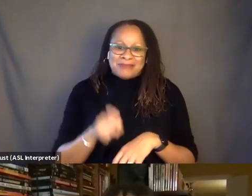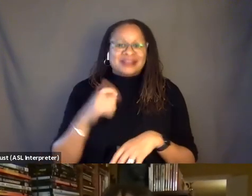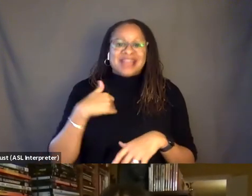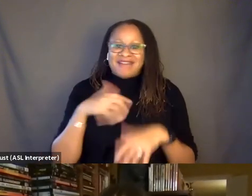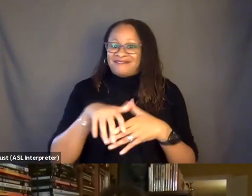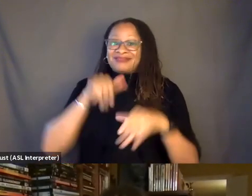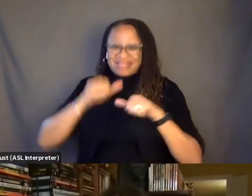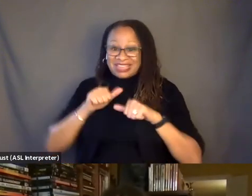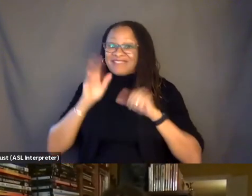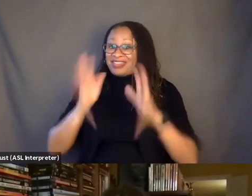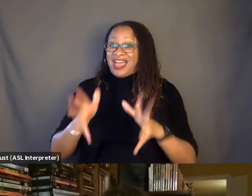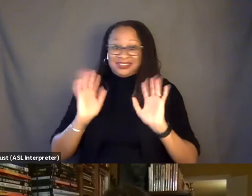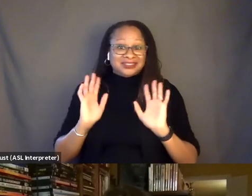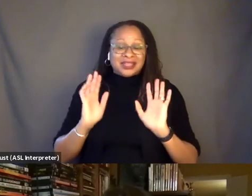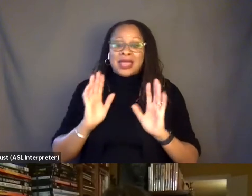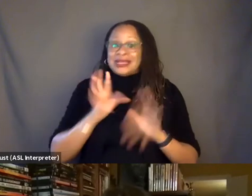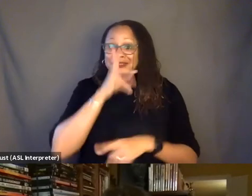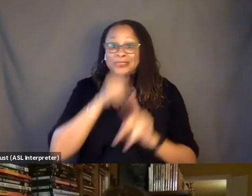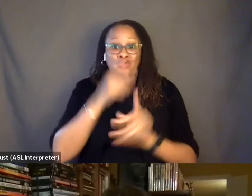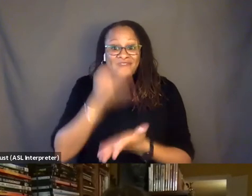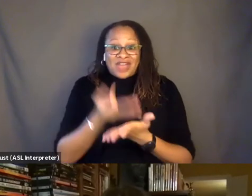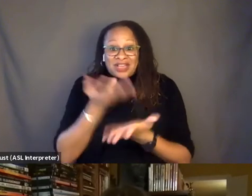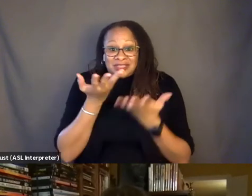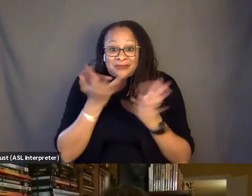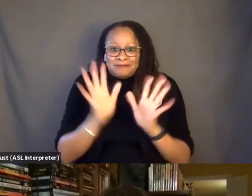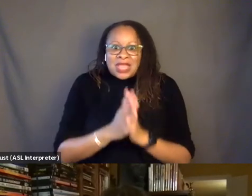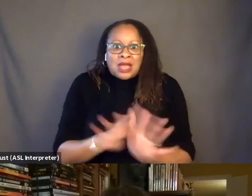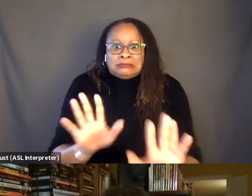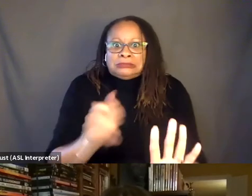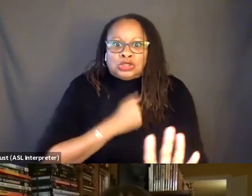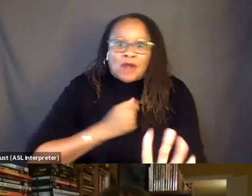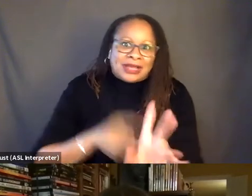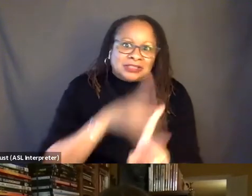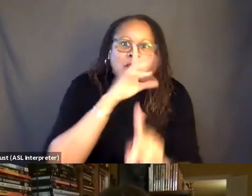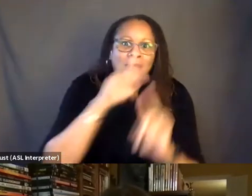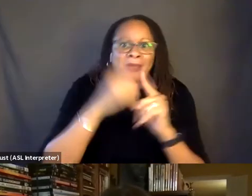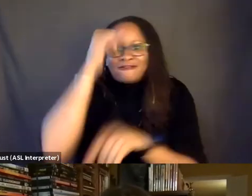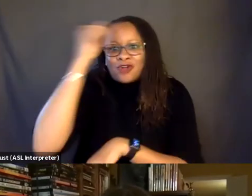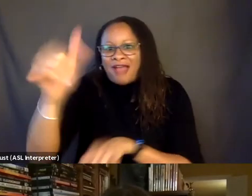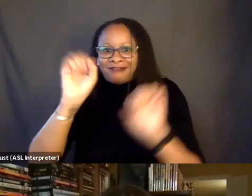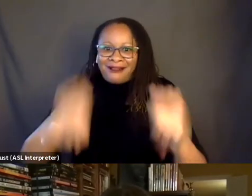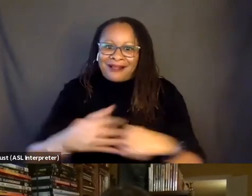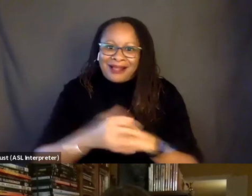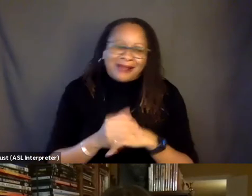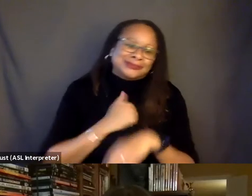and stick to the facts, right? Sorry, I can talk about this forever. No, this is the most important thing in the world.